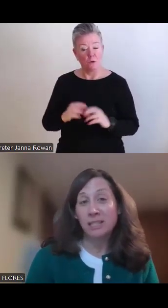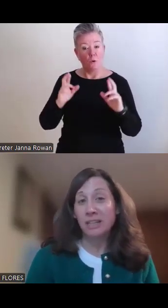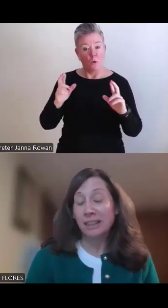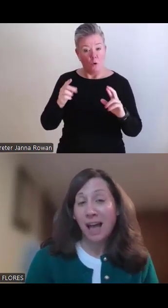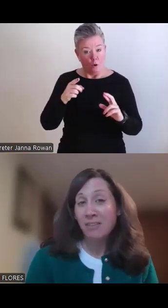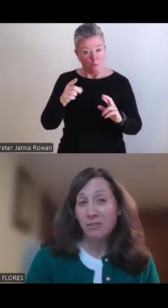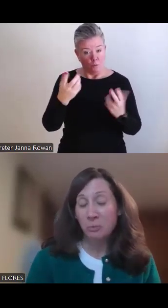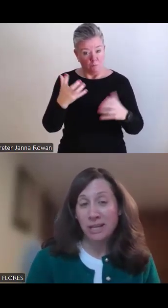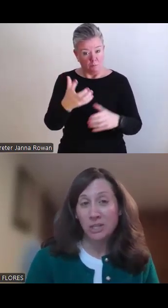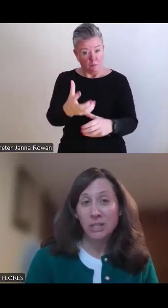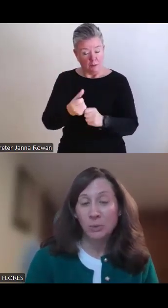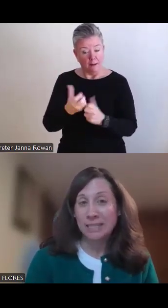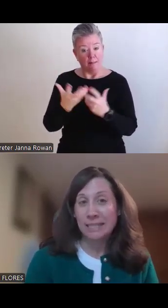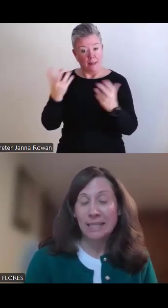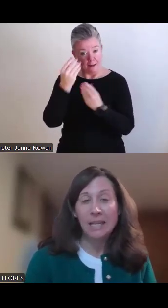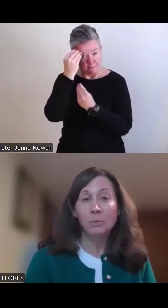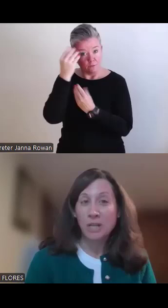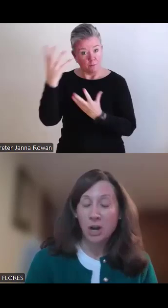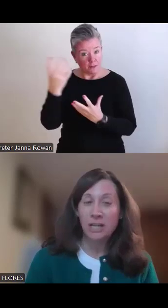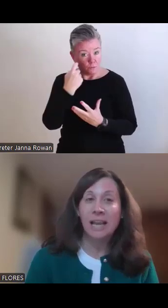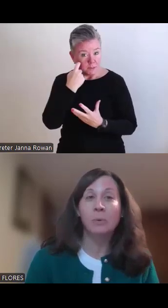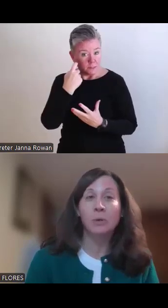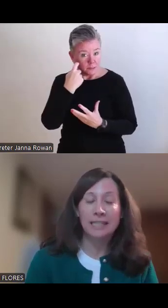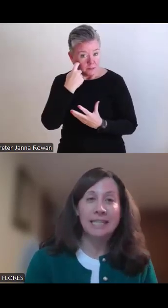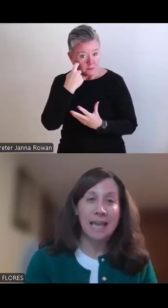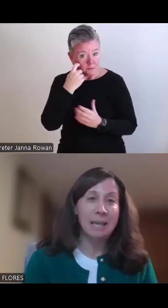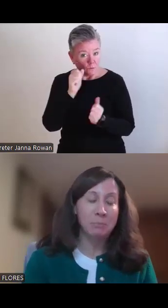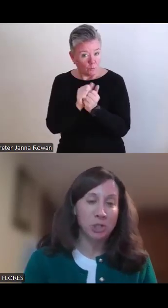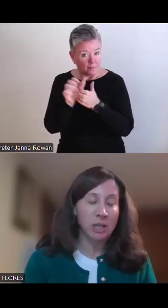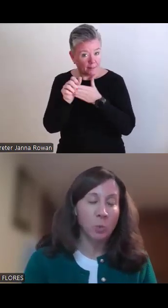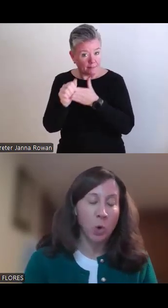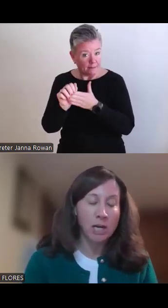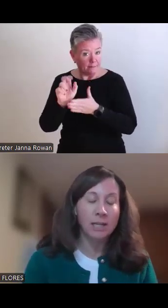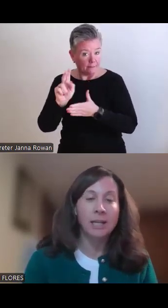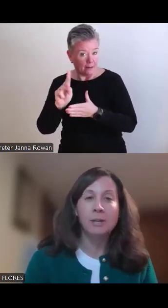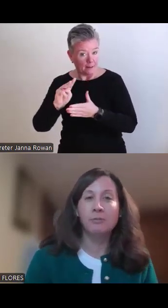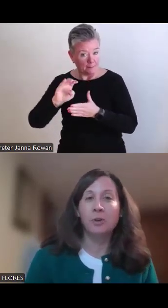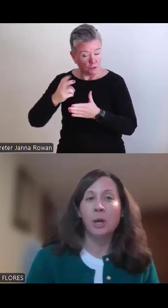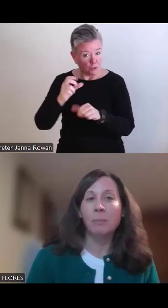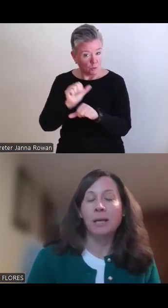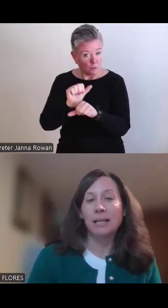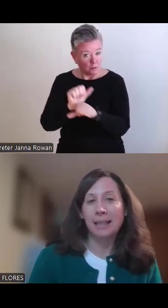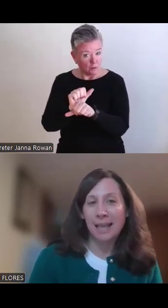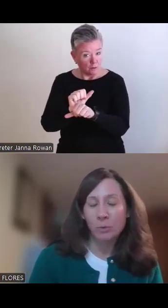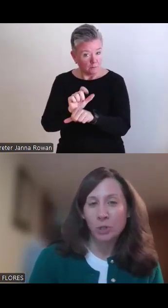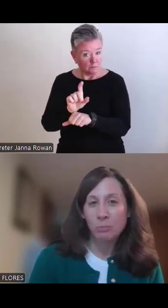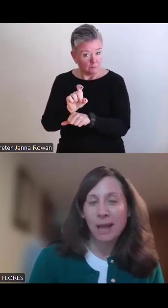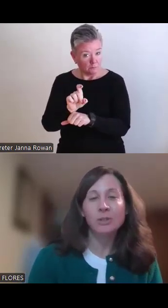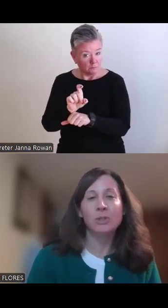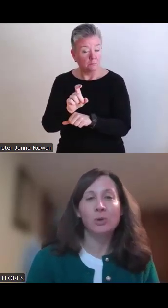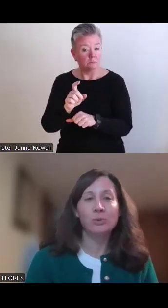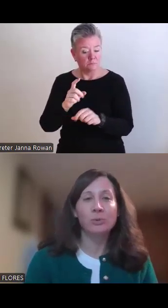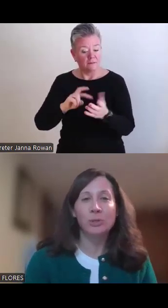receiving a lot of information recently regarding our LEAD-K Michigan work, from language milestones